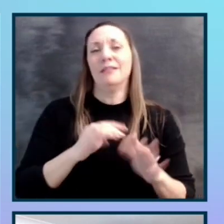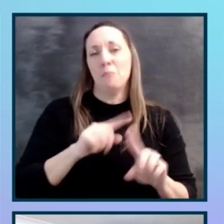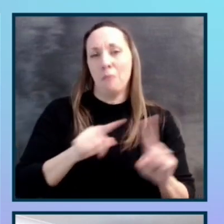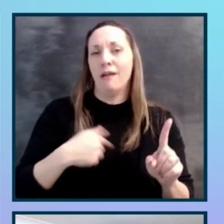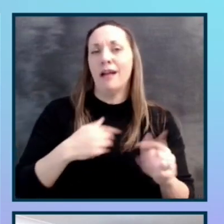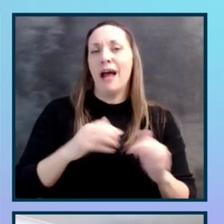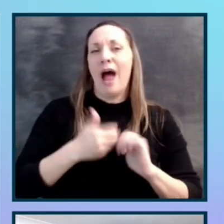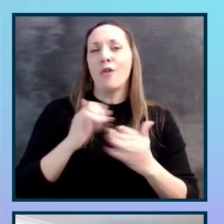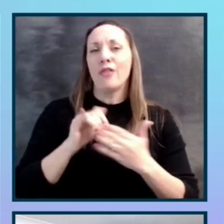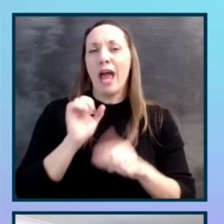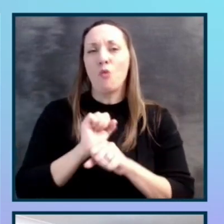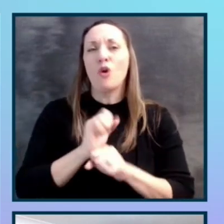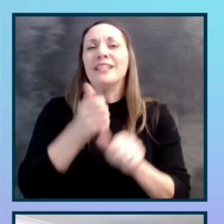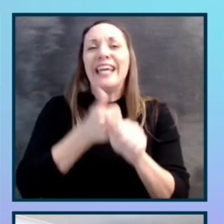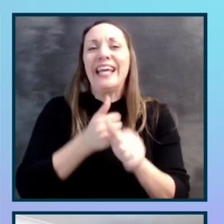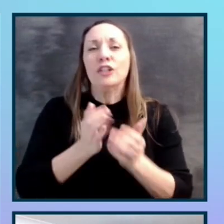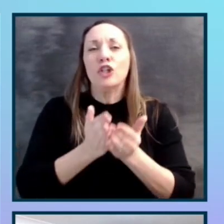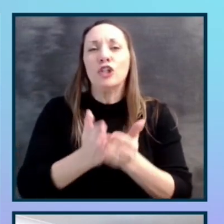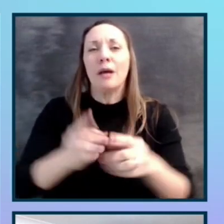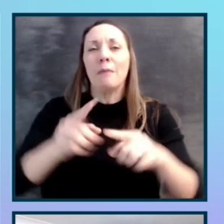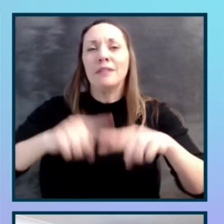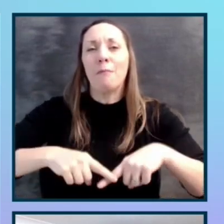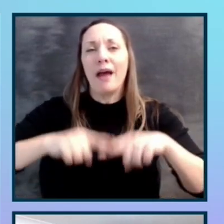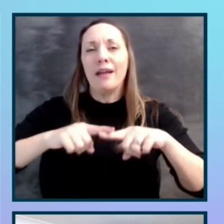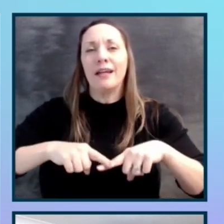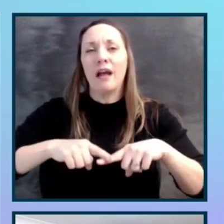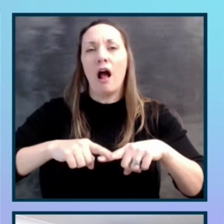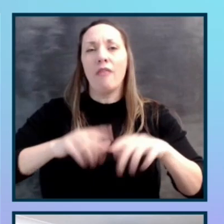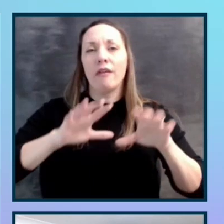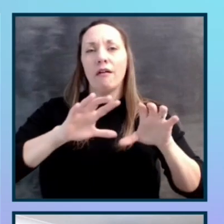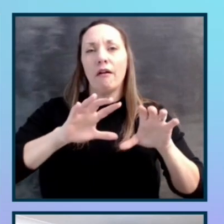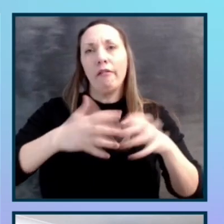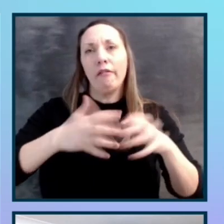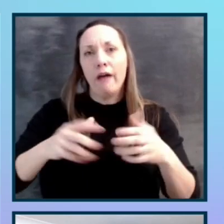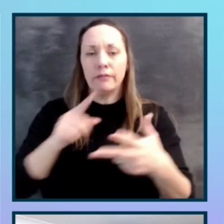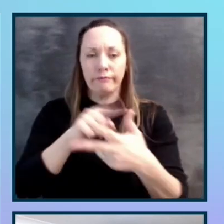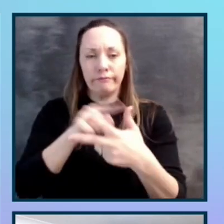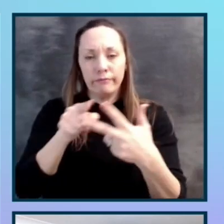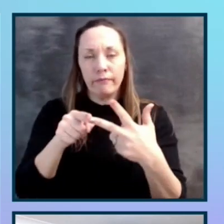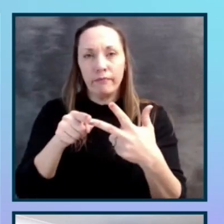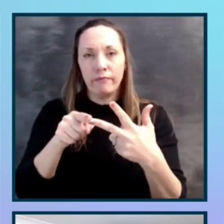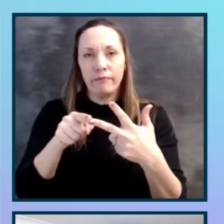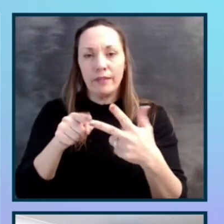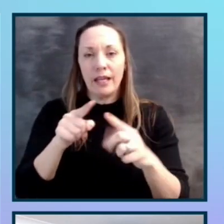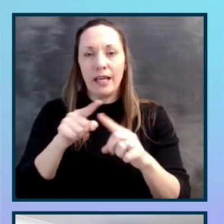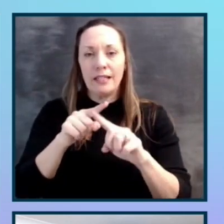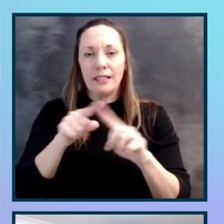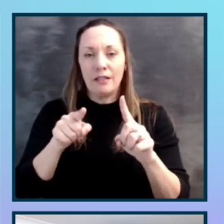in each ship depending on its class, if you like has a different number of turns to the left or right on the wheel,